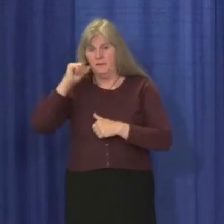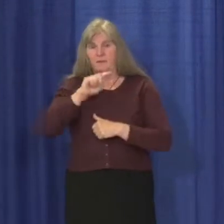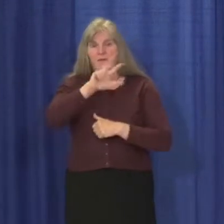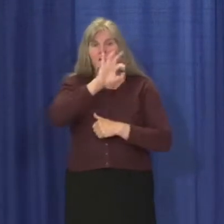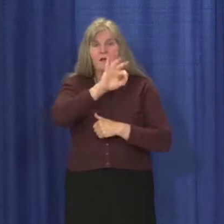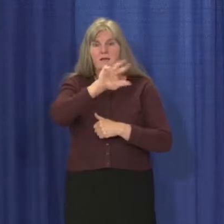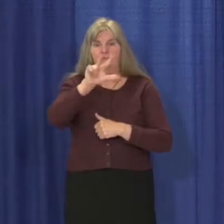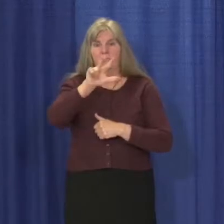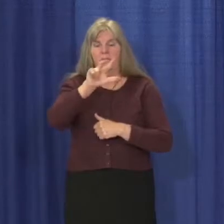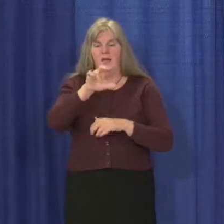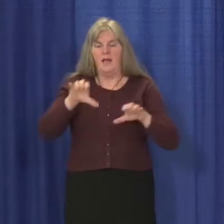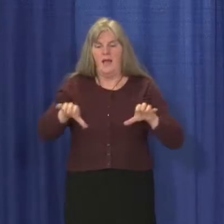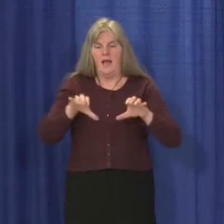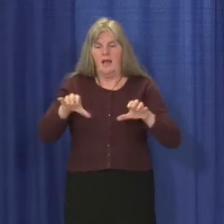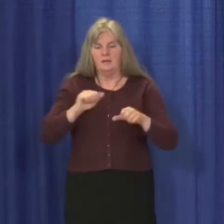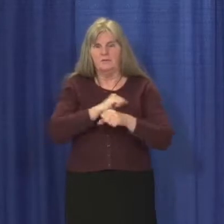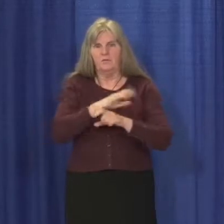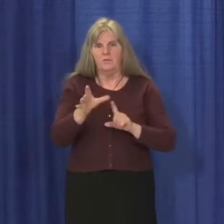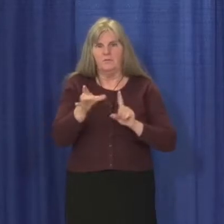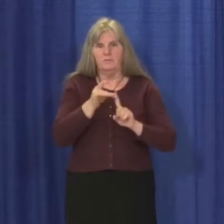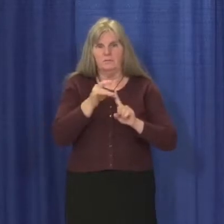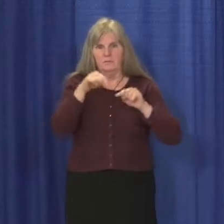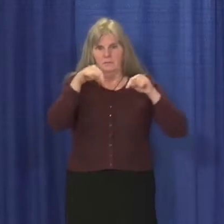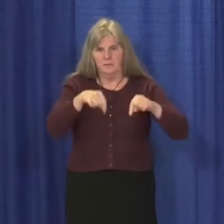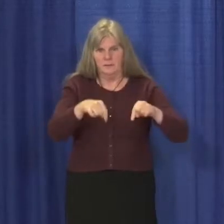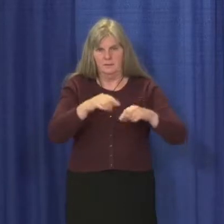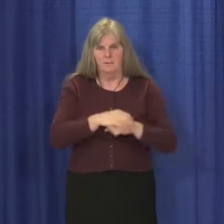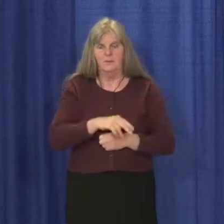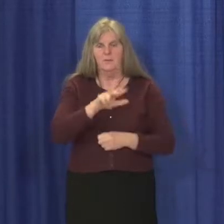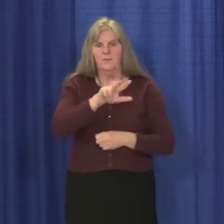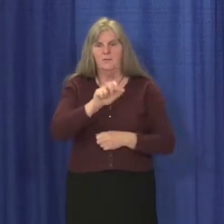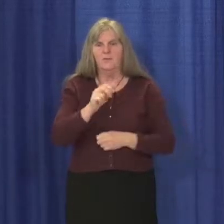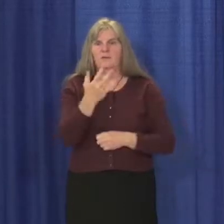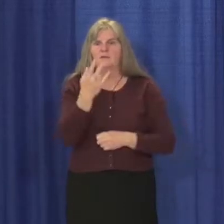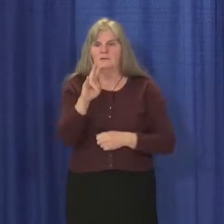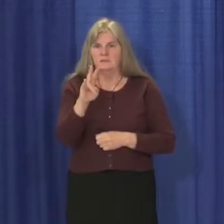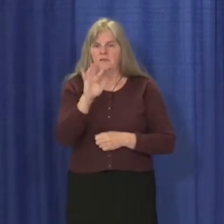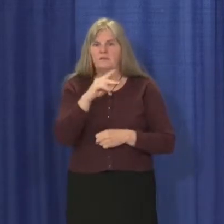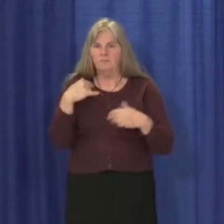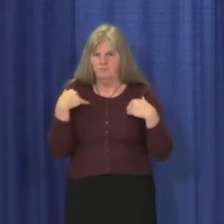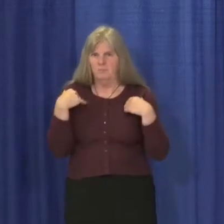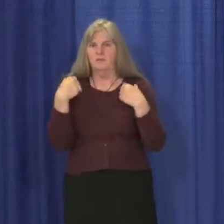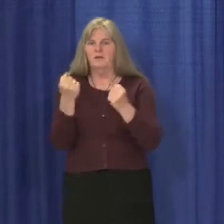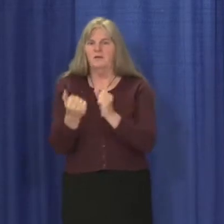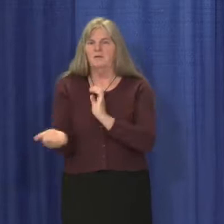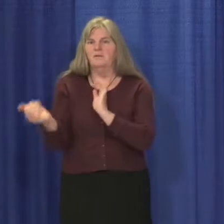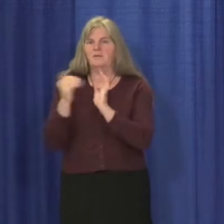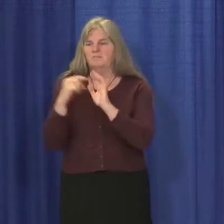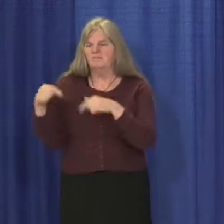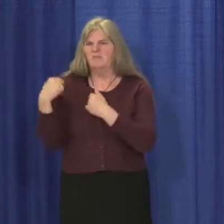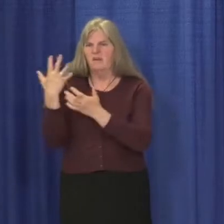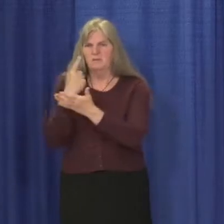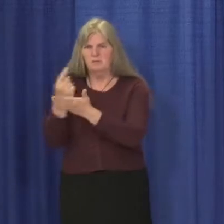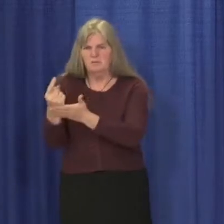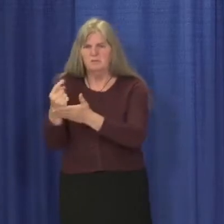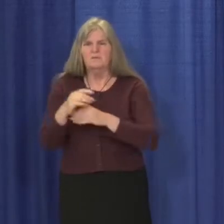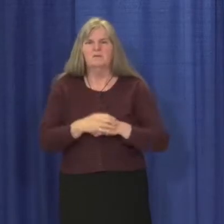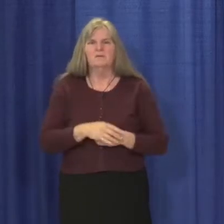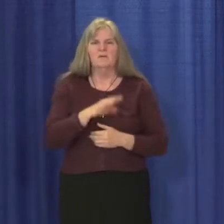cases of COVID-19. 317 people have recovered, four